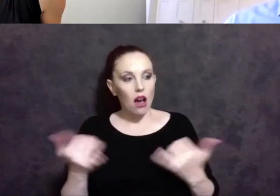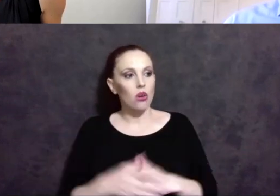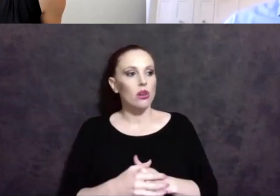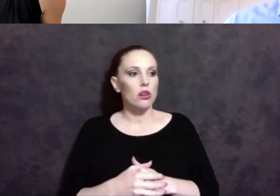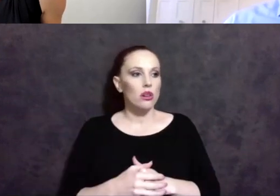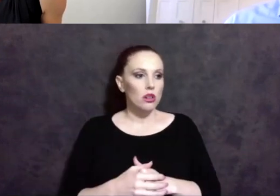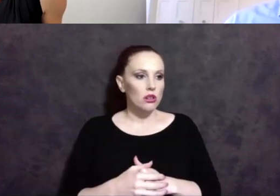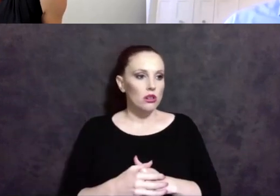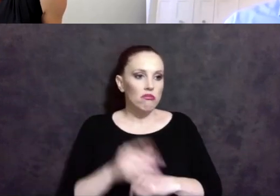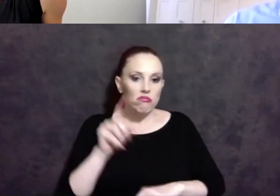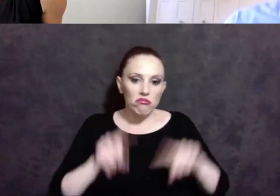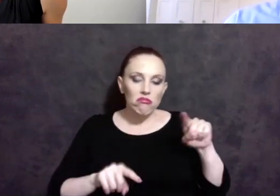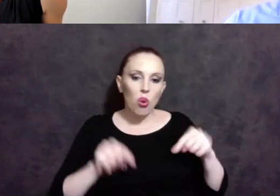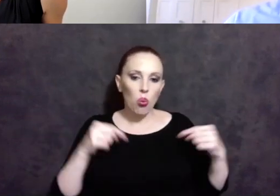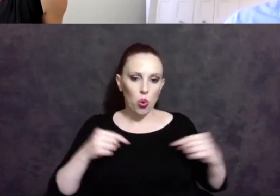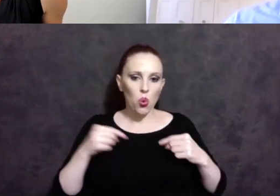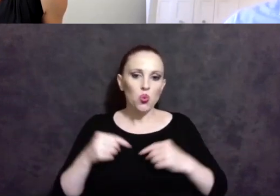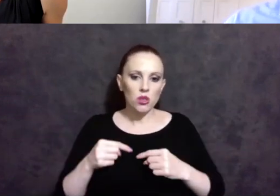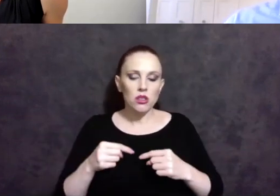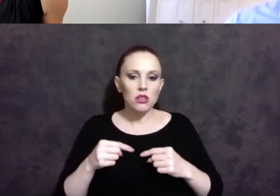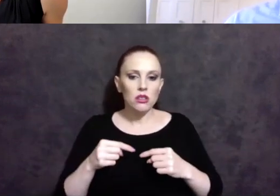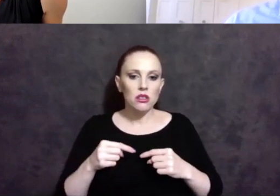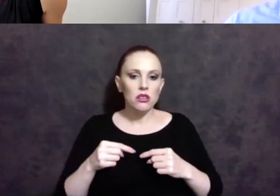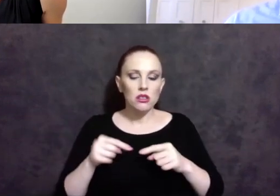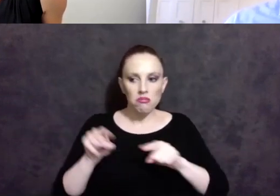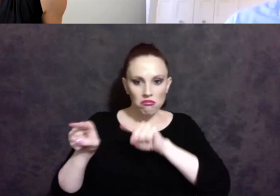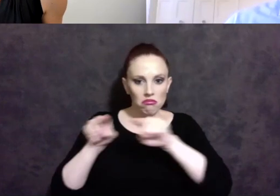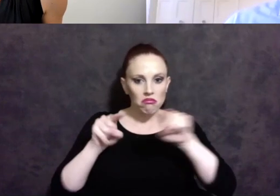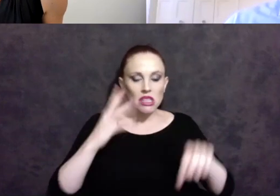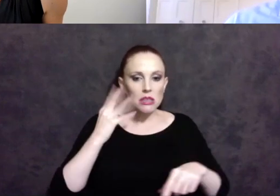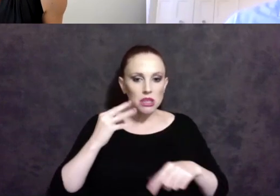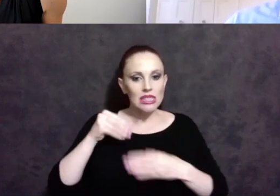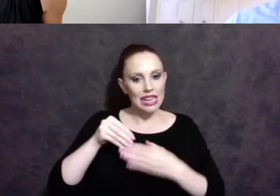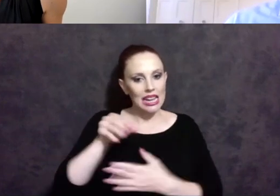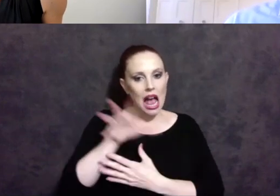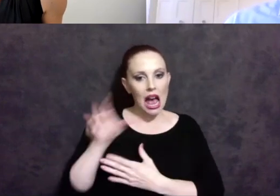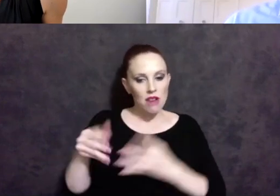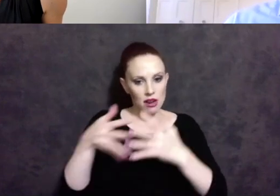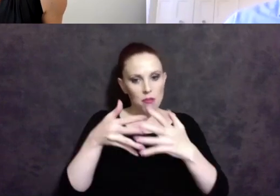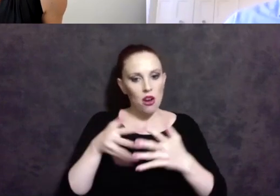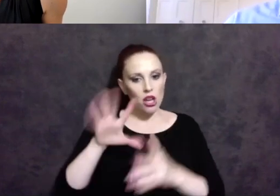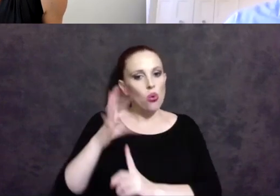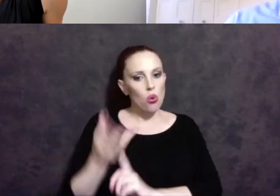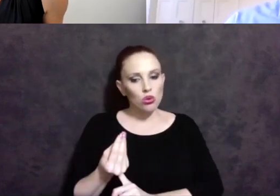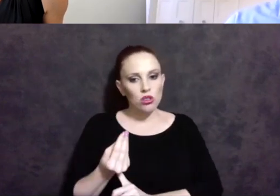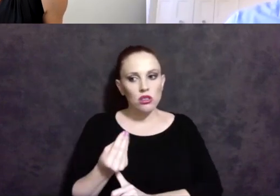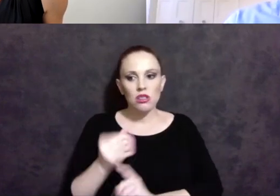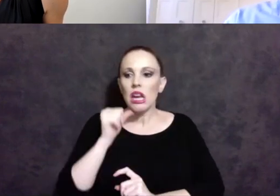wounds that have been experienced within African American culture and it is not just the big